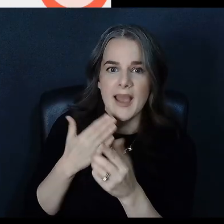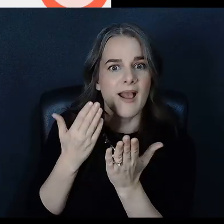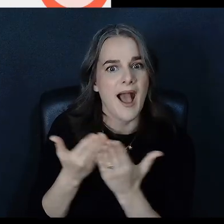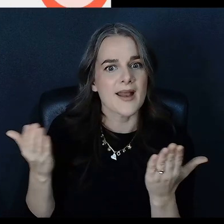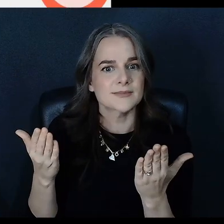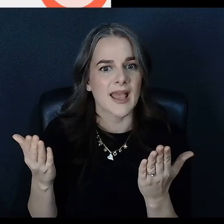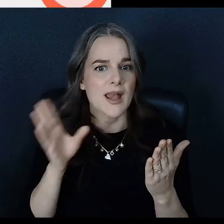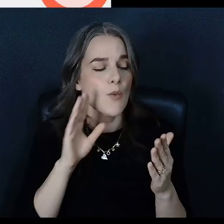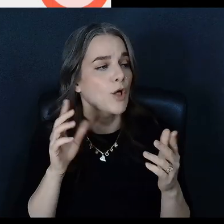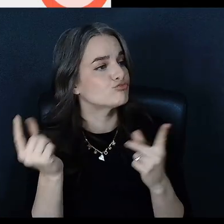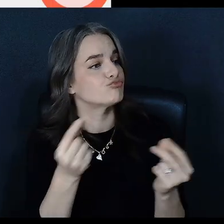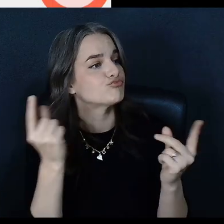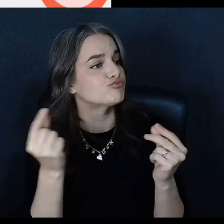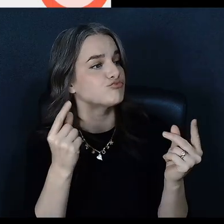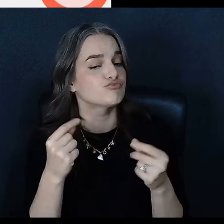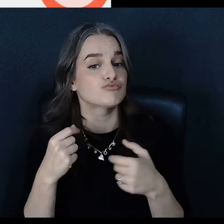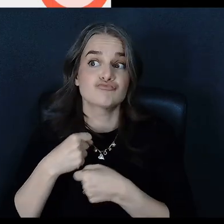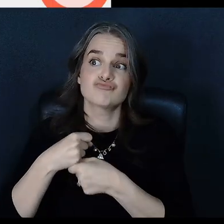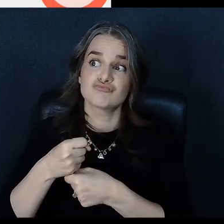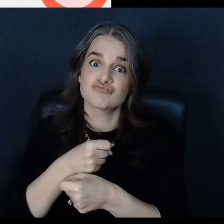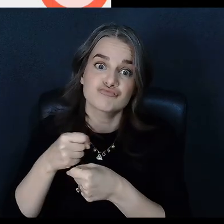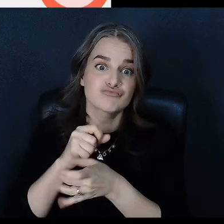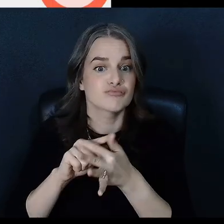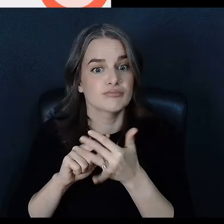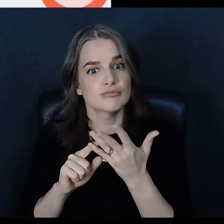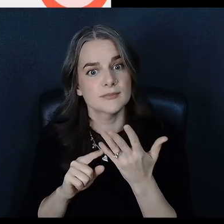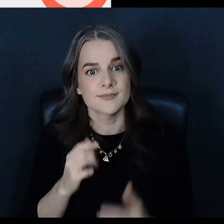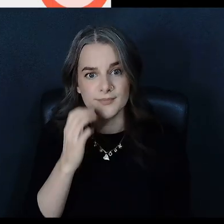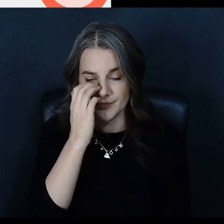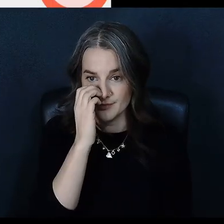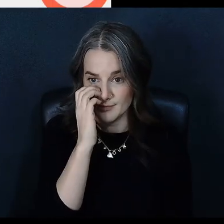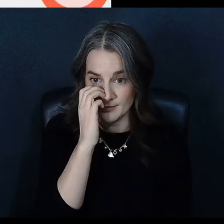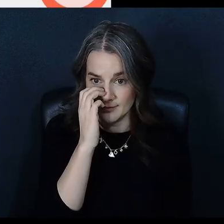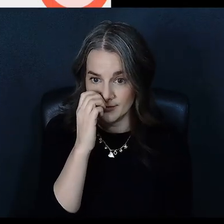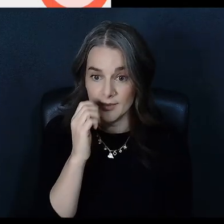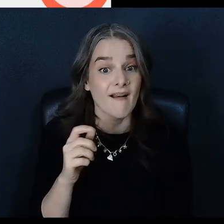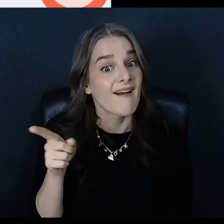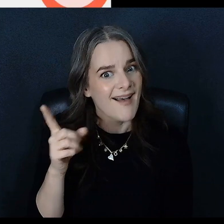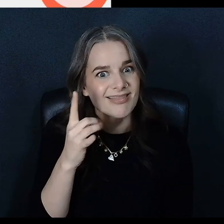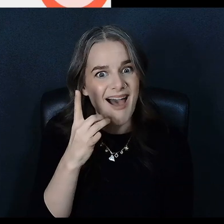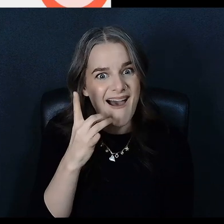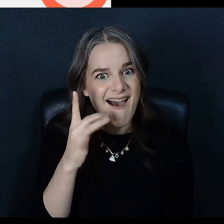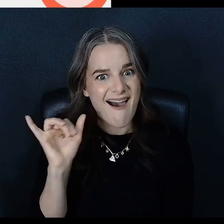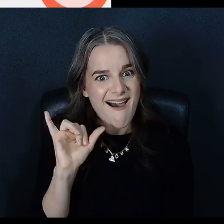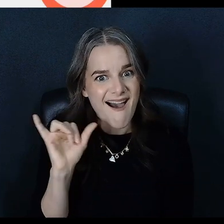Controlling lights, we mentioned before, through plugs. There are lights themselves that are Alexa enabled,